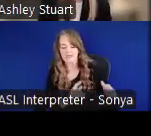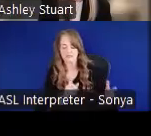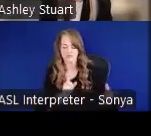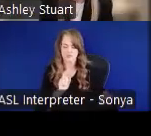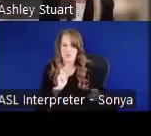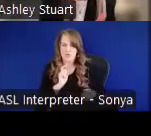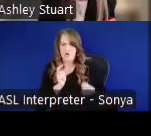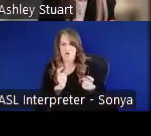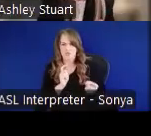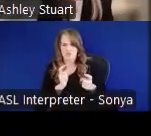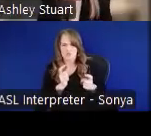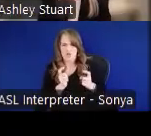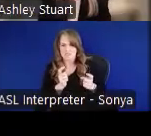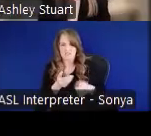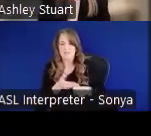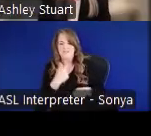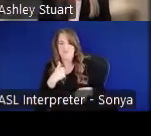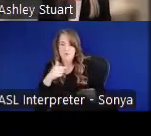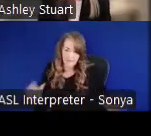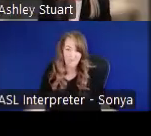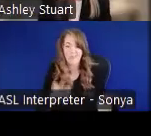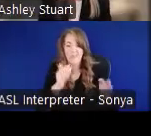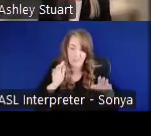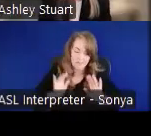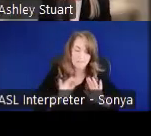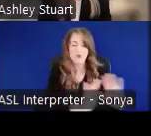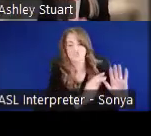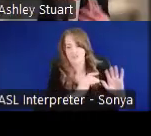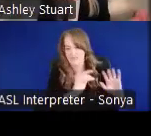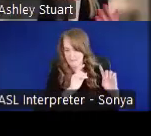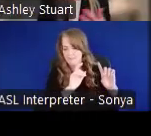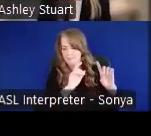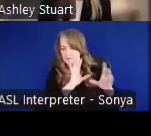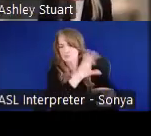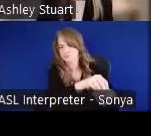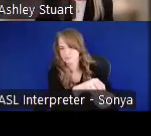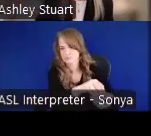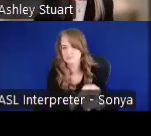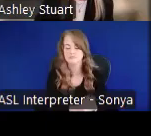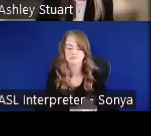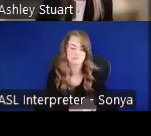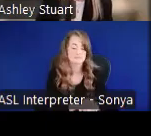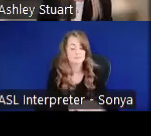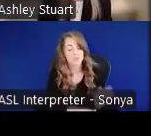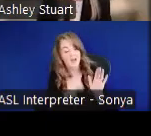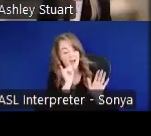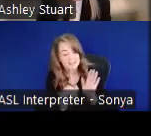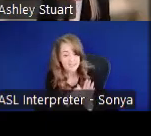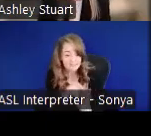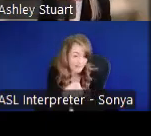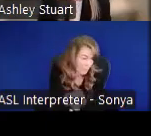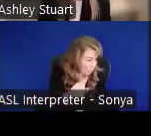before really pushing them to integrate with other children, identifying a peer, or, you know, supporting that